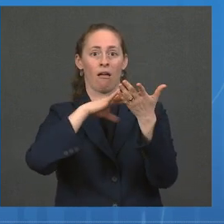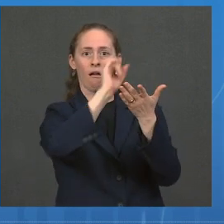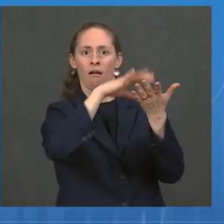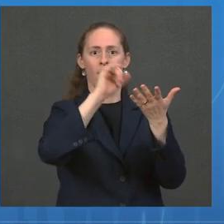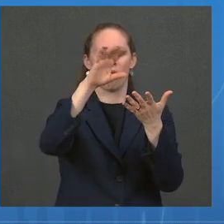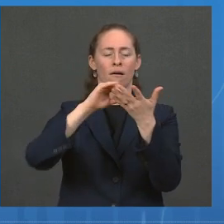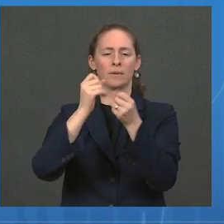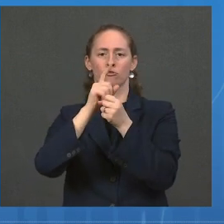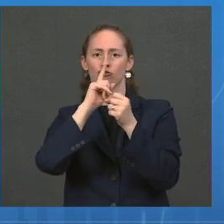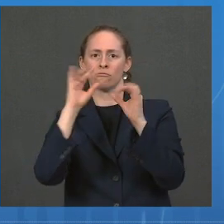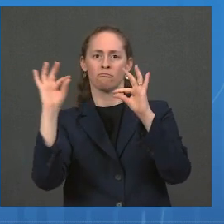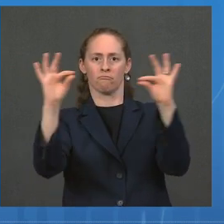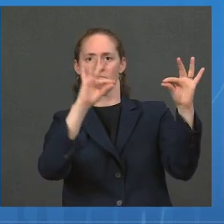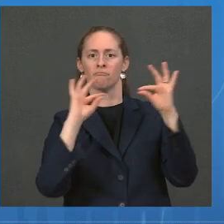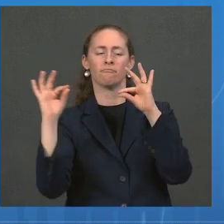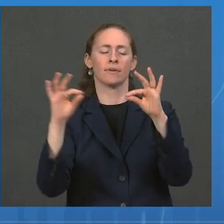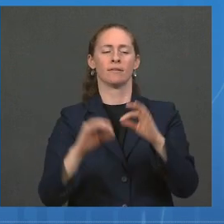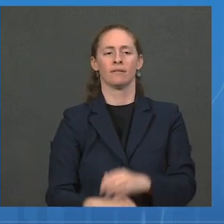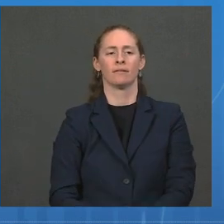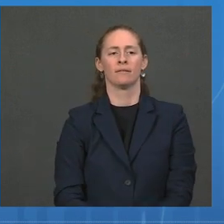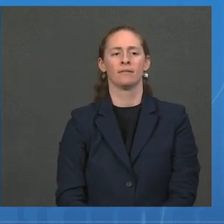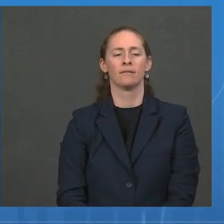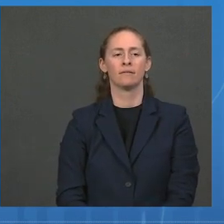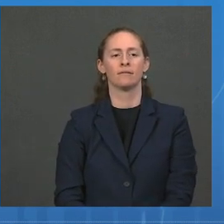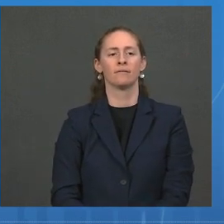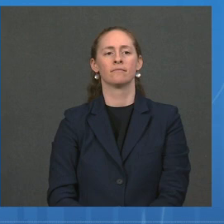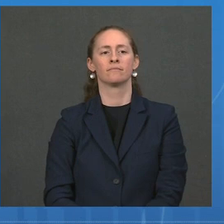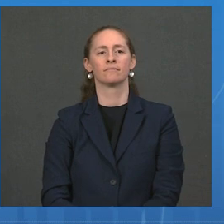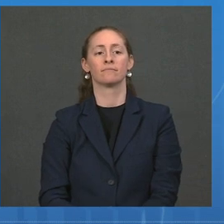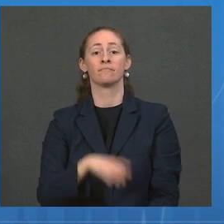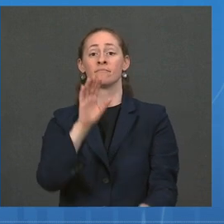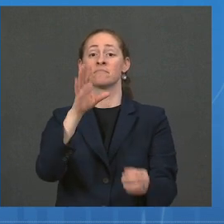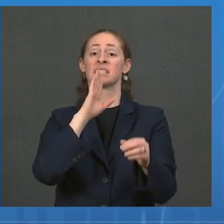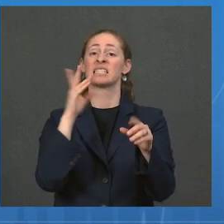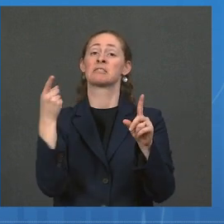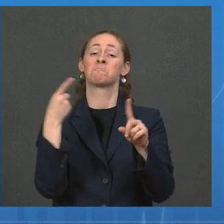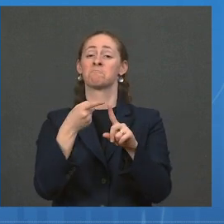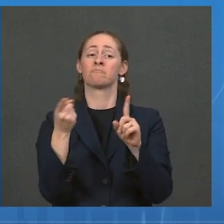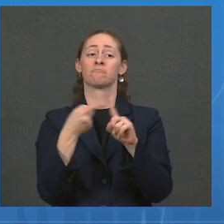where there's the greatest demand. So, to put the first week's allocation in perspective,